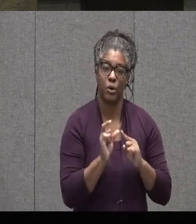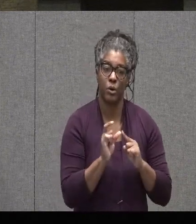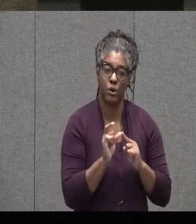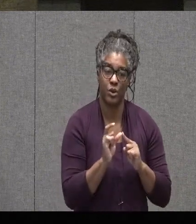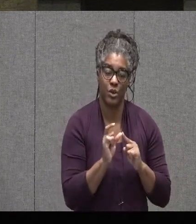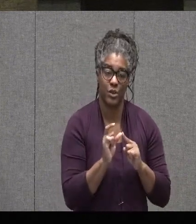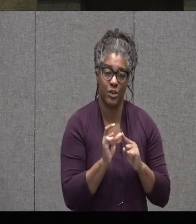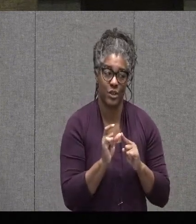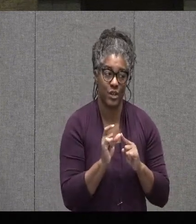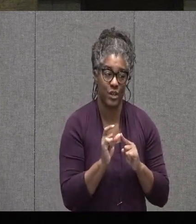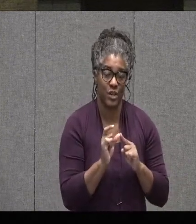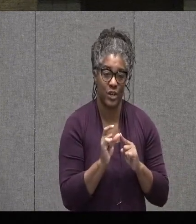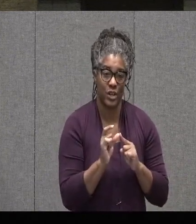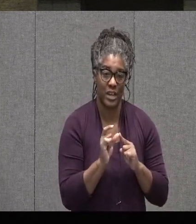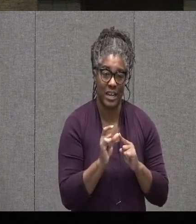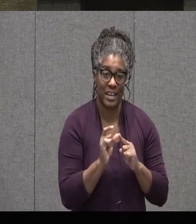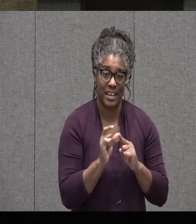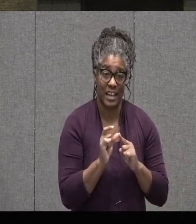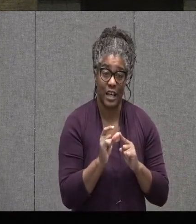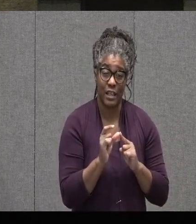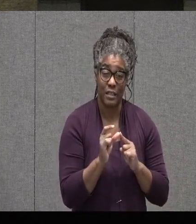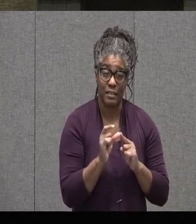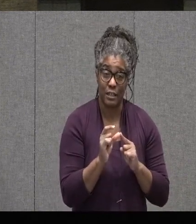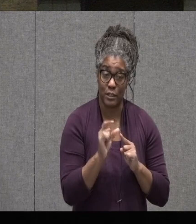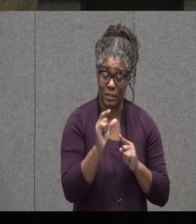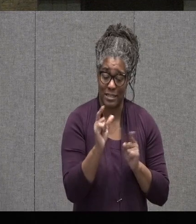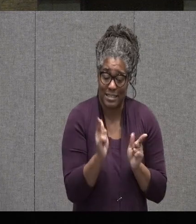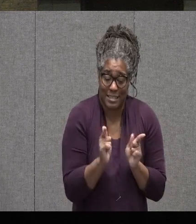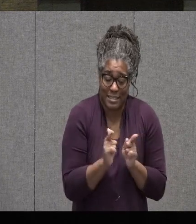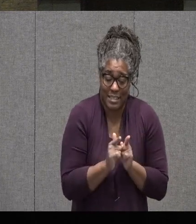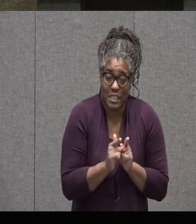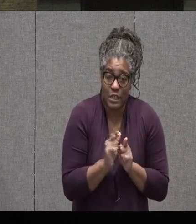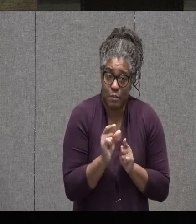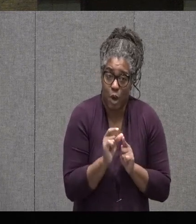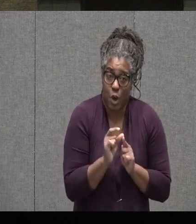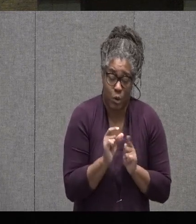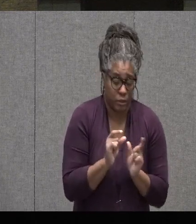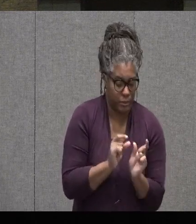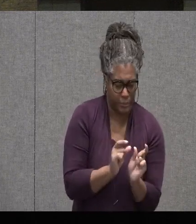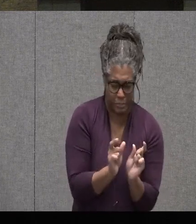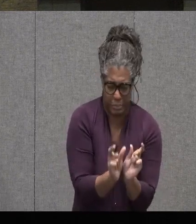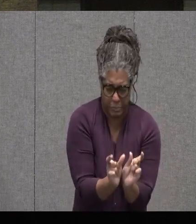the two smaller words don't really give us much of a clue as to what the word means.